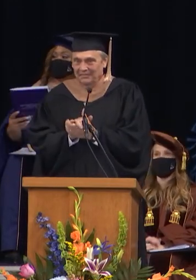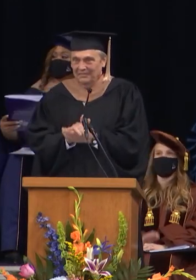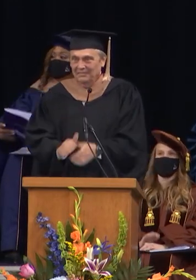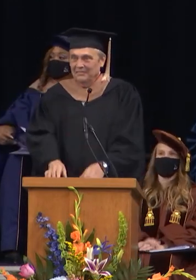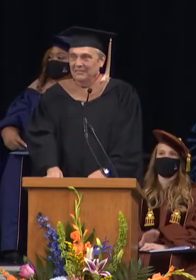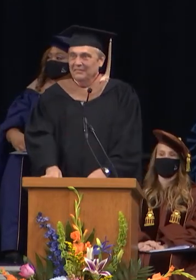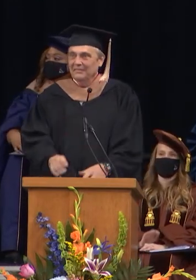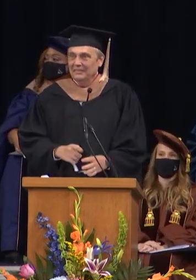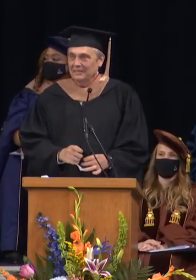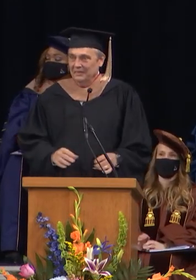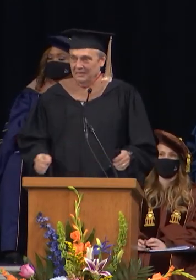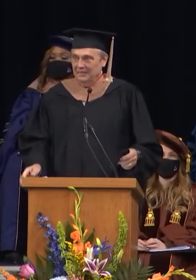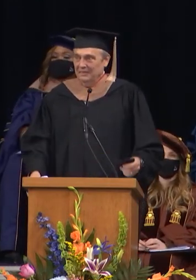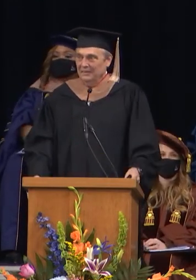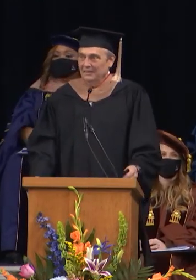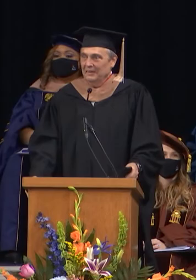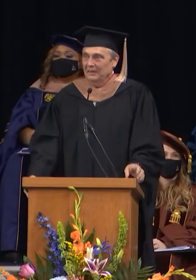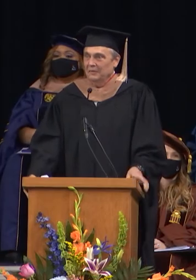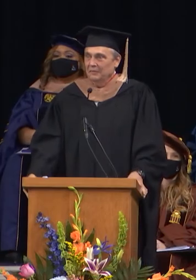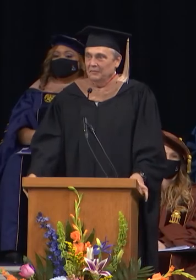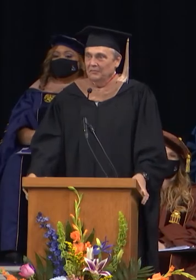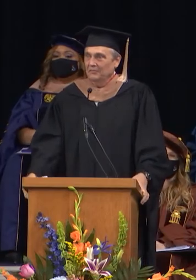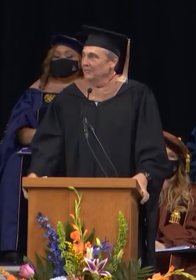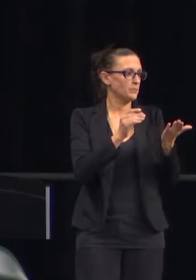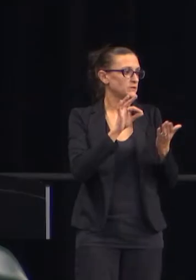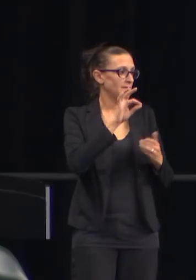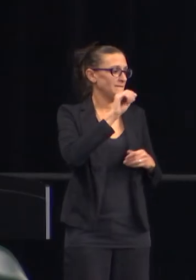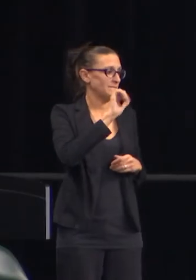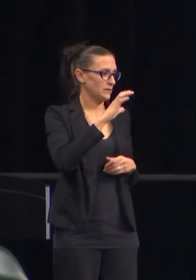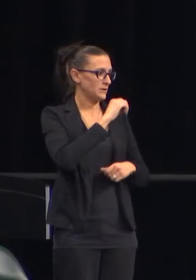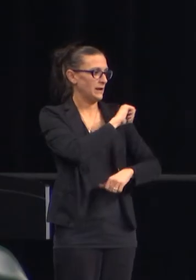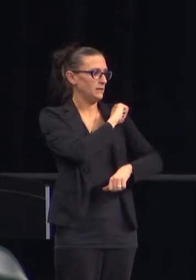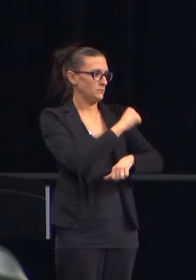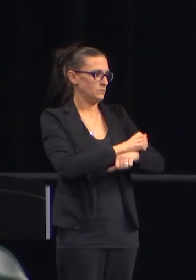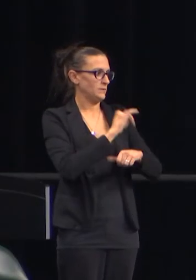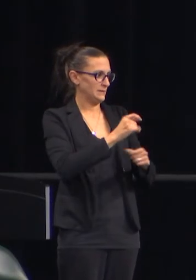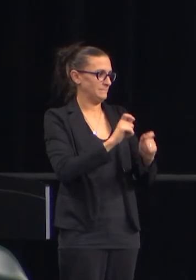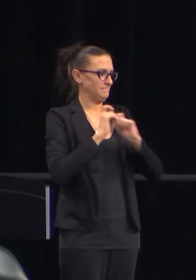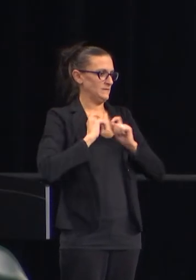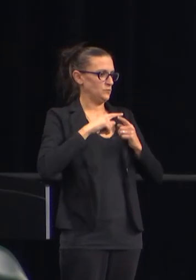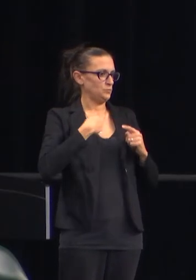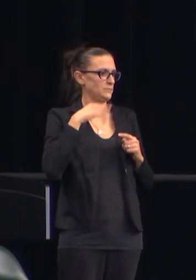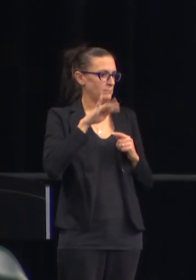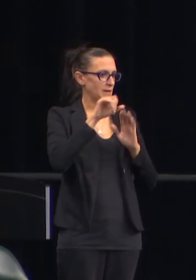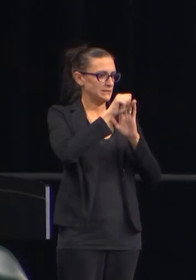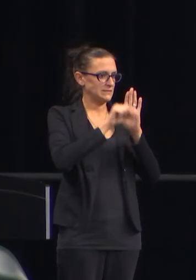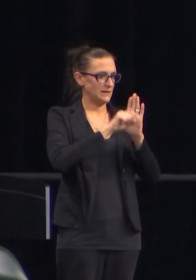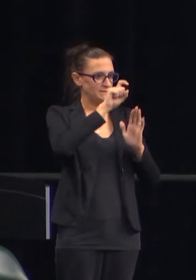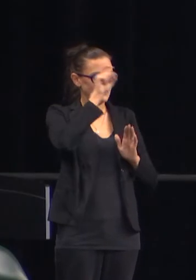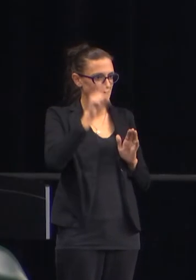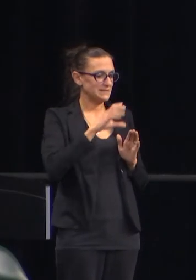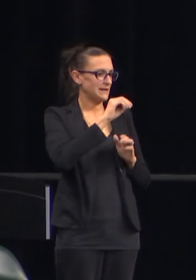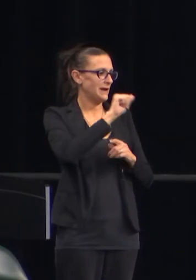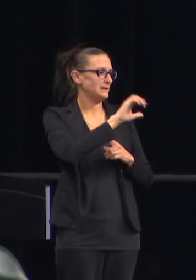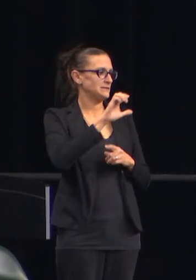On the recommendation of the faculty and the authority vested in me by the State of Texas and the ACC Board of Trustees,